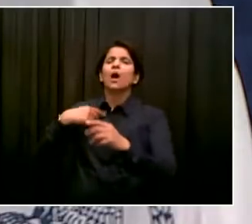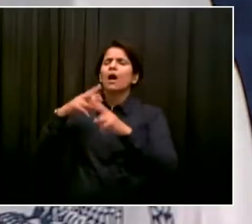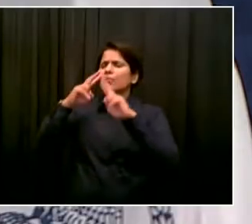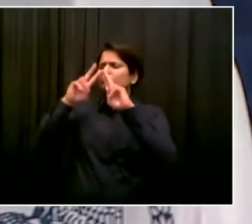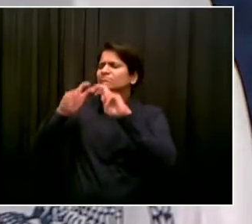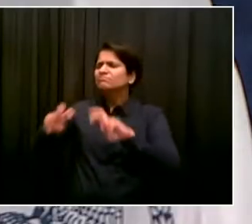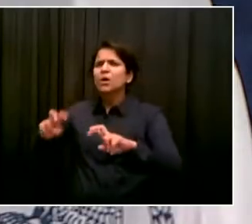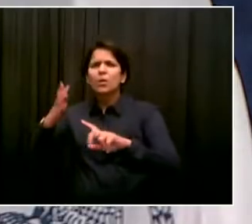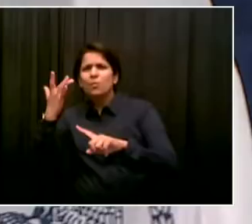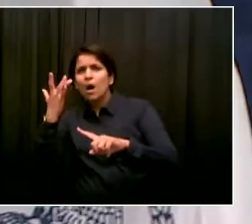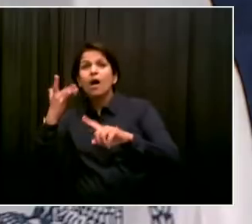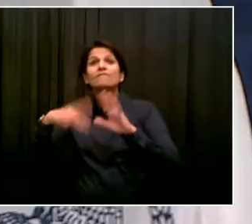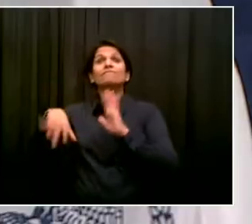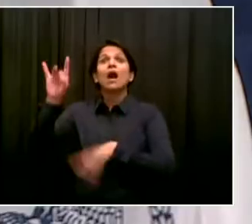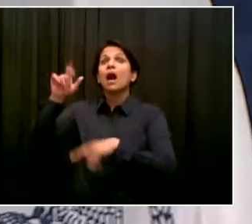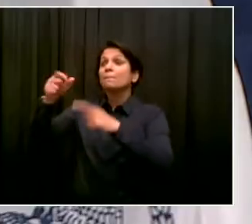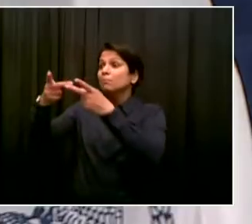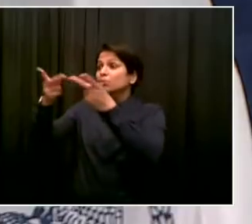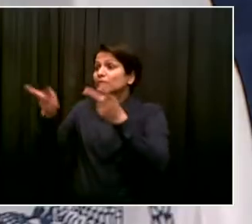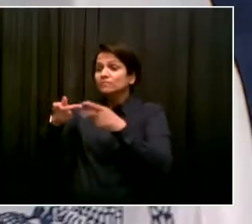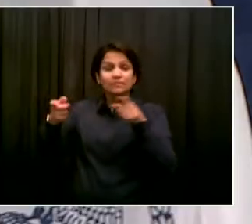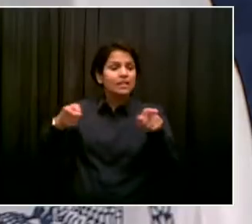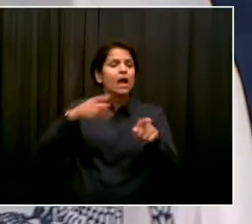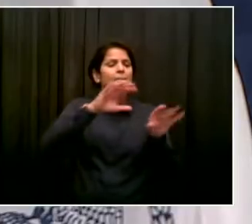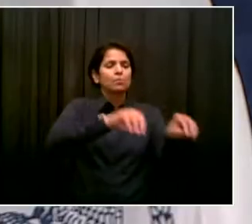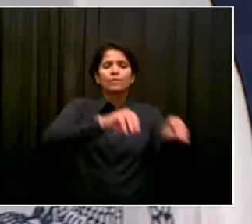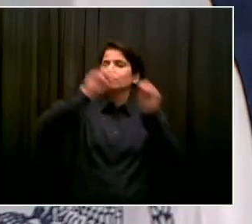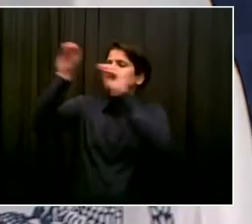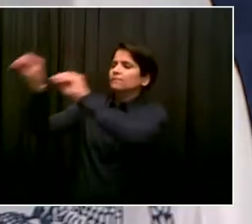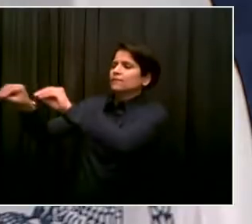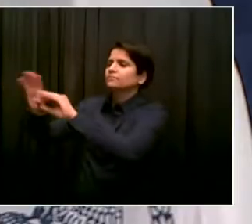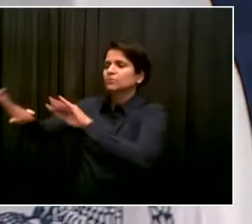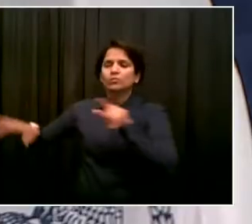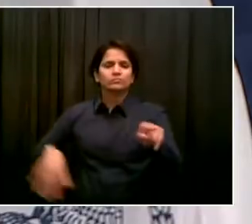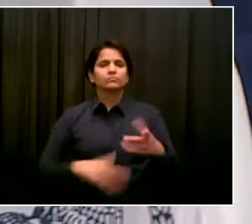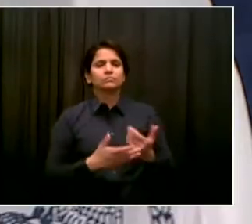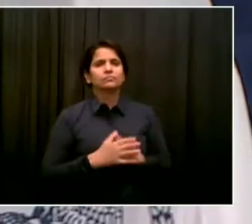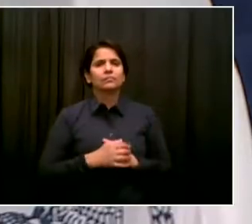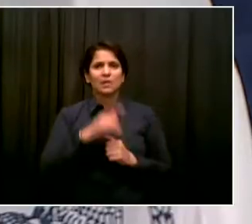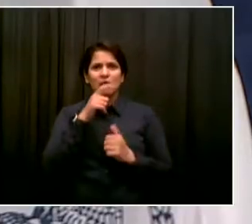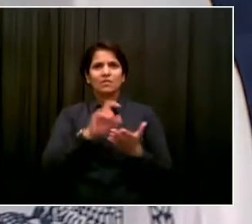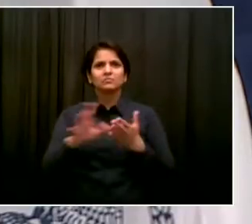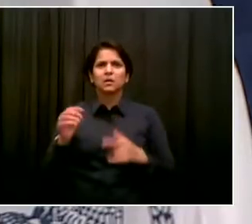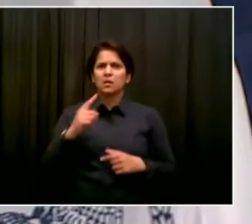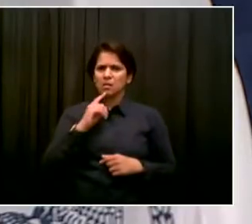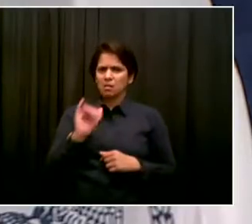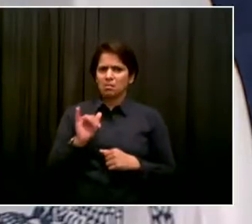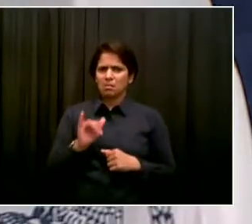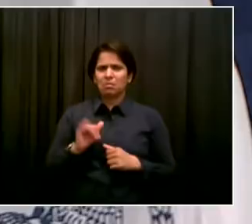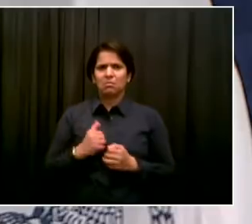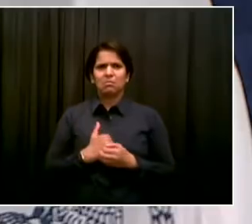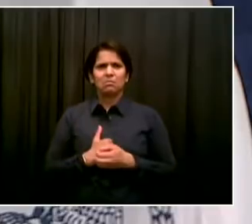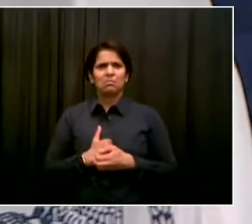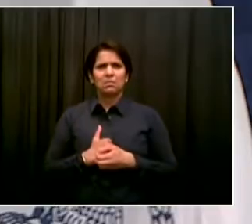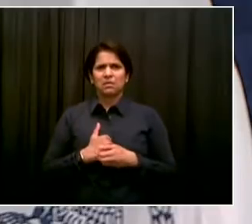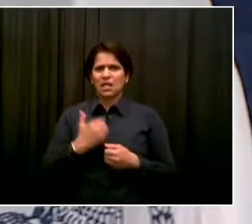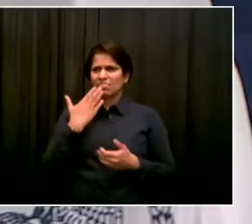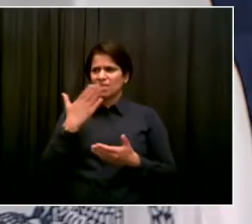HOME? I'M GOOD GLAD YOU'RE RAISIG N THIS MATT, I'M